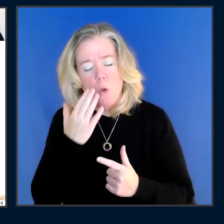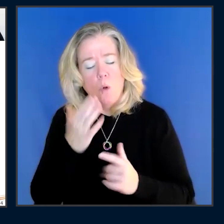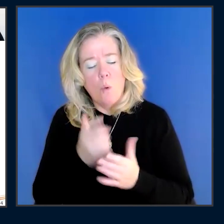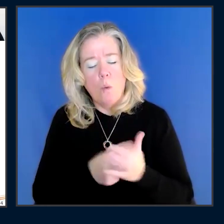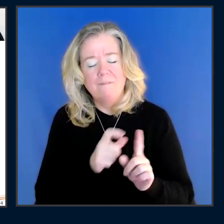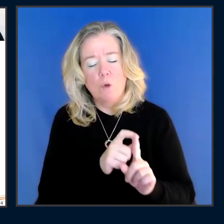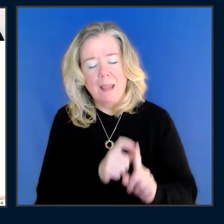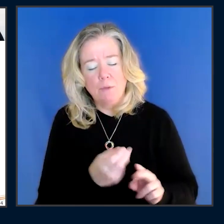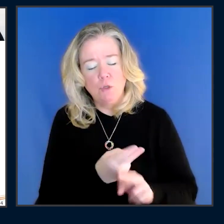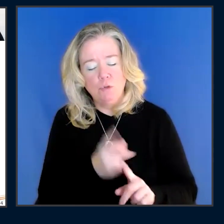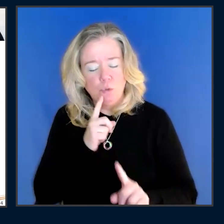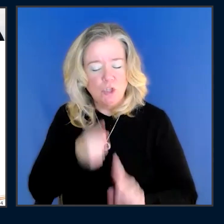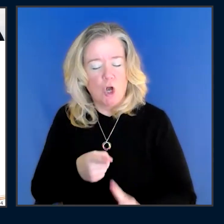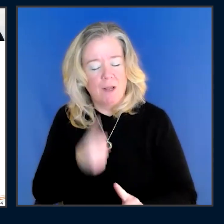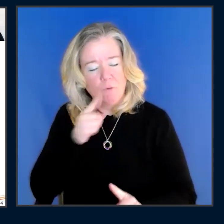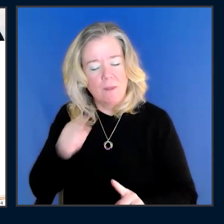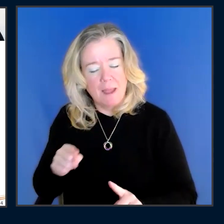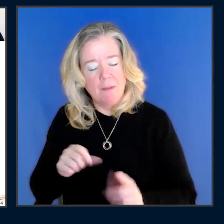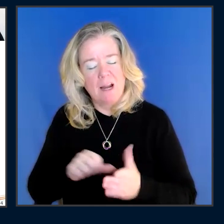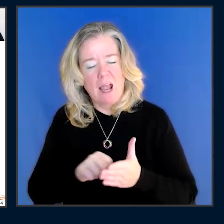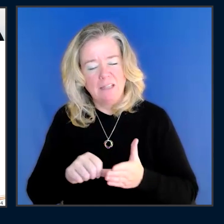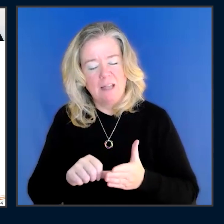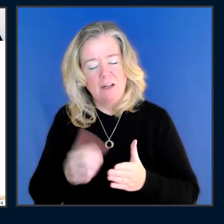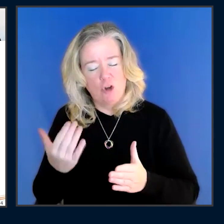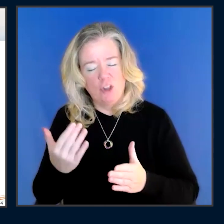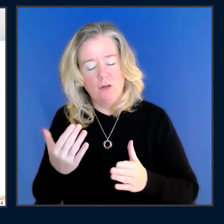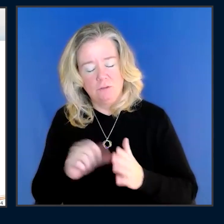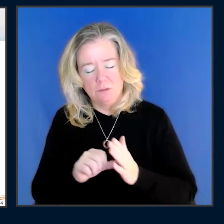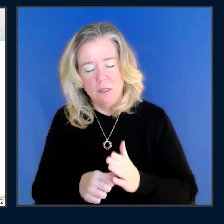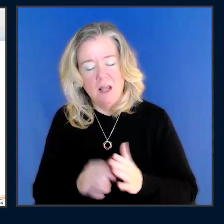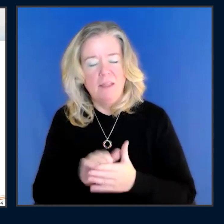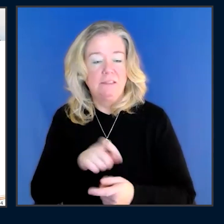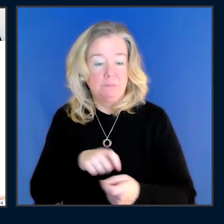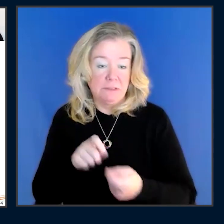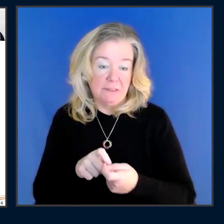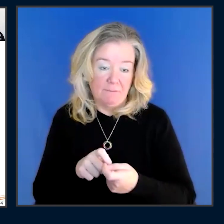Also to look at targeting vocabulary, as Ann highlighted earlier in the talk,